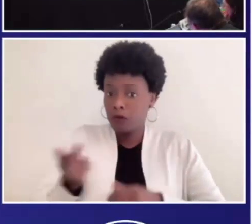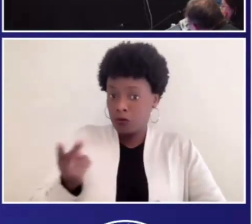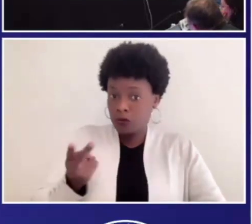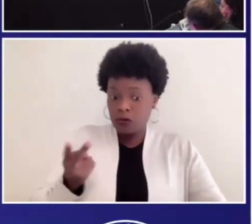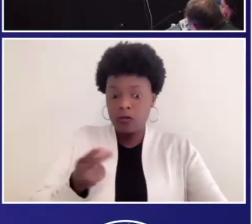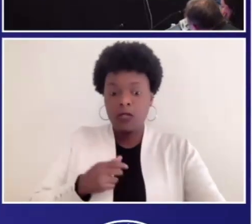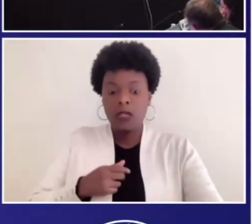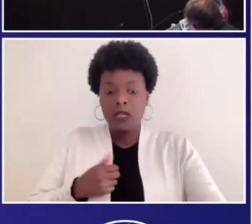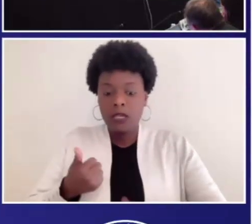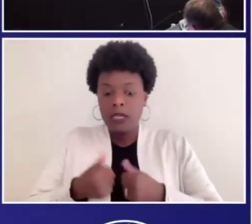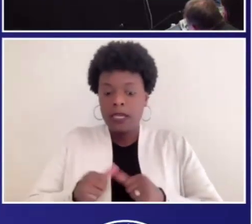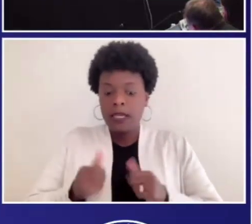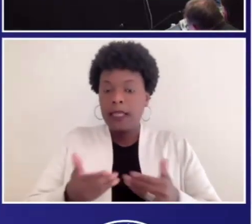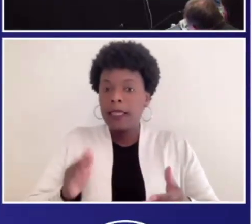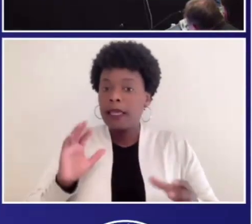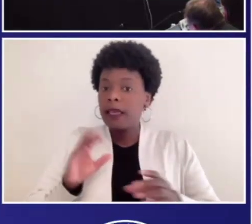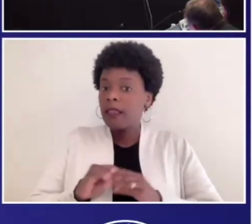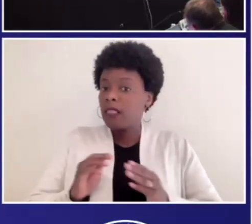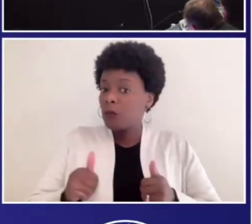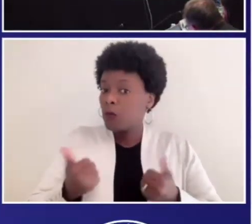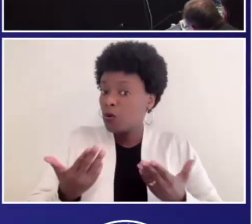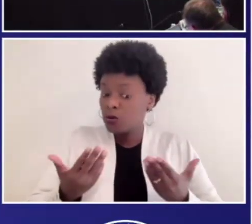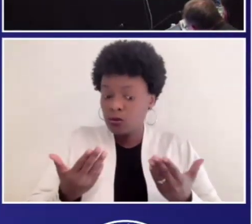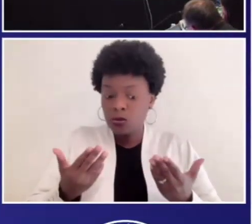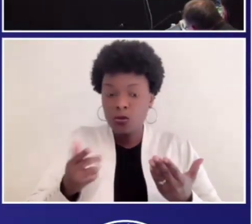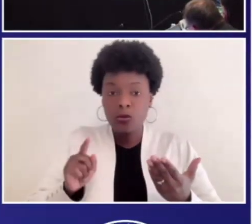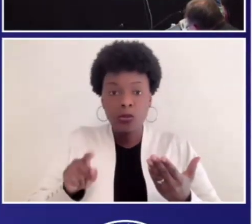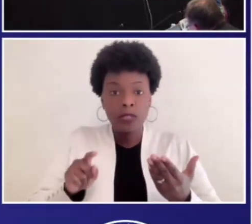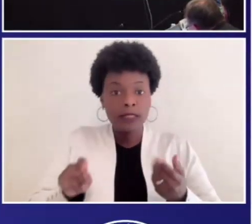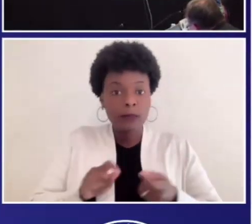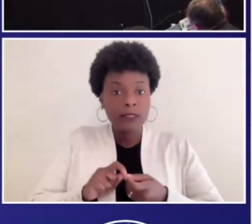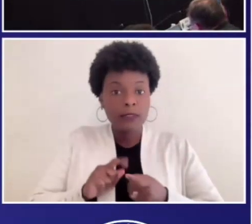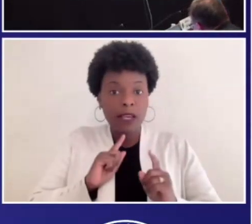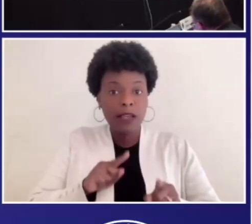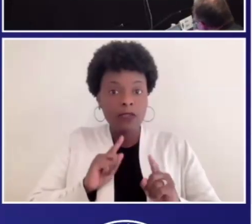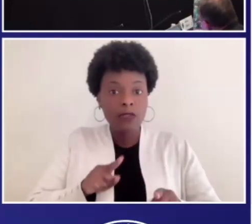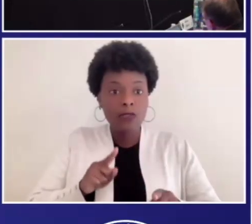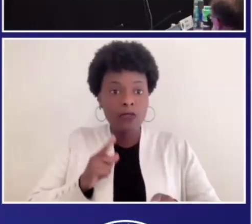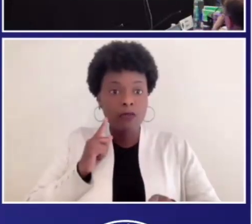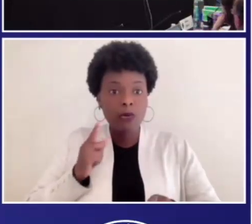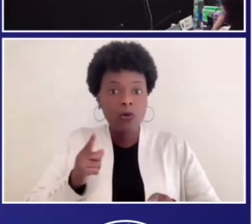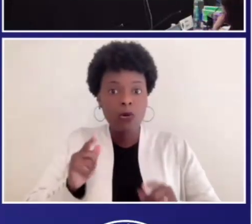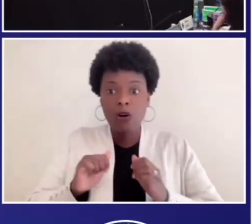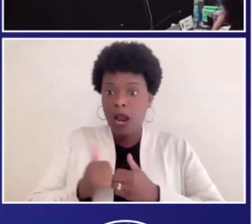Is there anything in that proposal that you needed a specific answer on, or is the way that we have moved forward